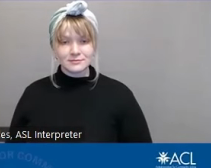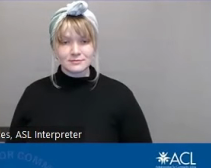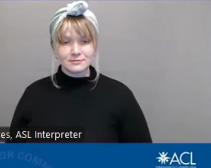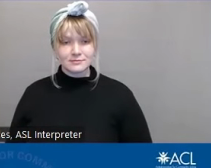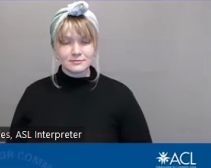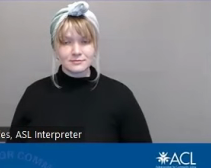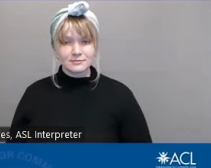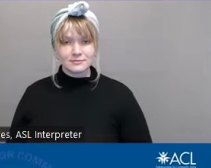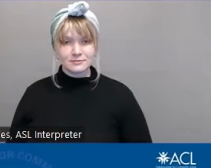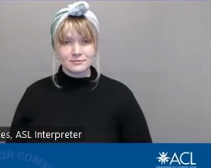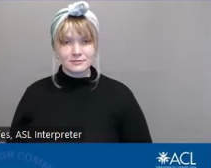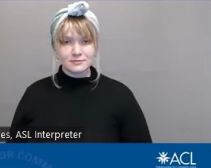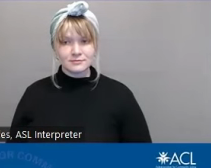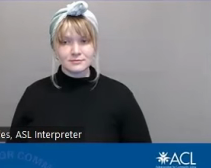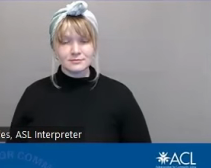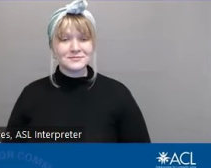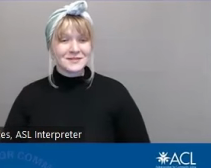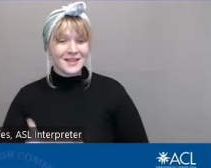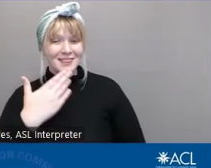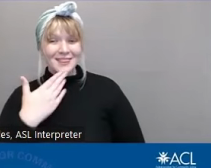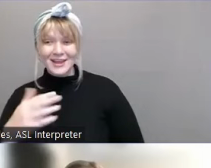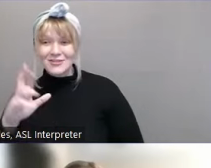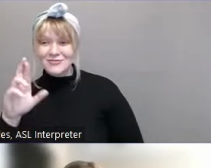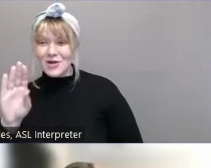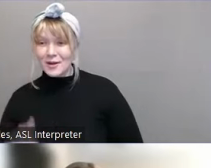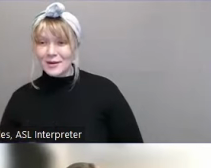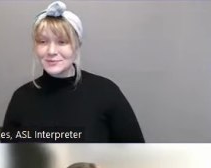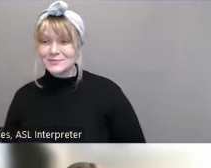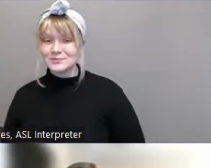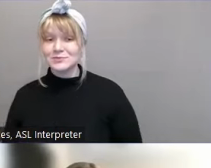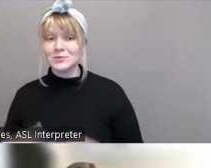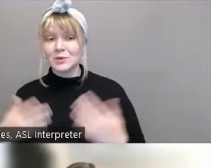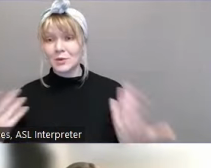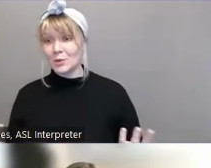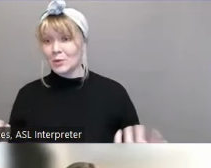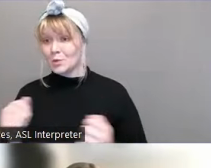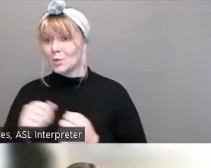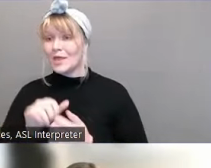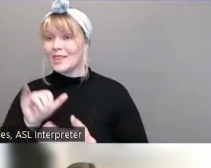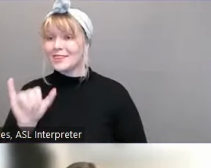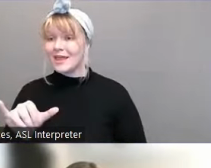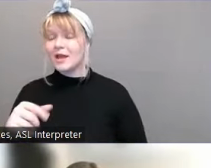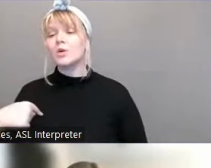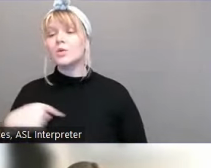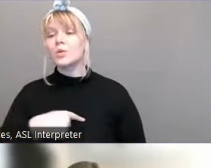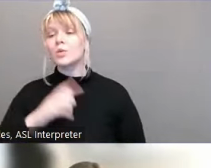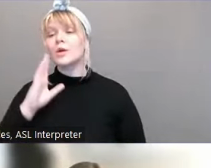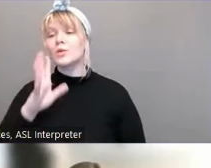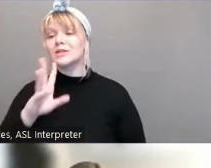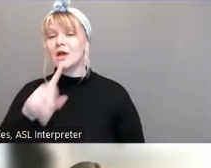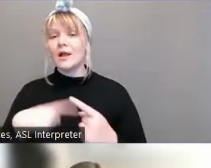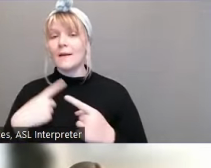On that note, we will talk about continuums of care next.